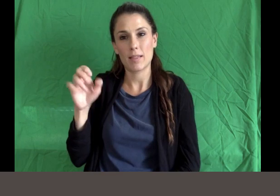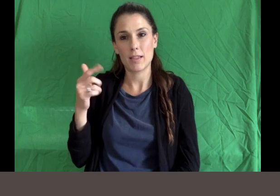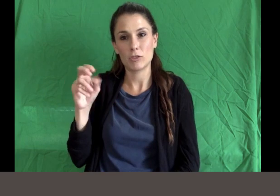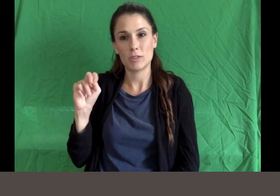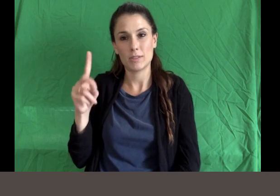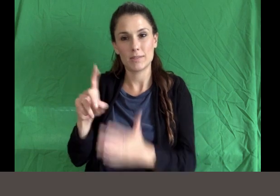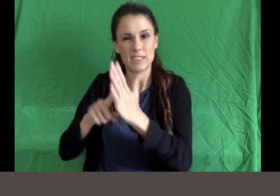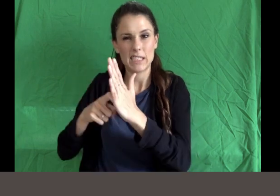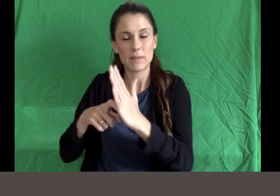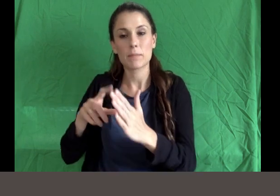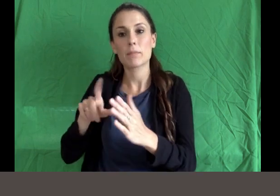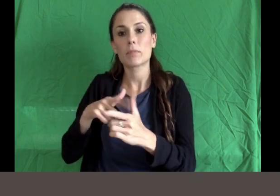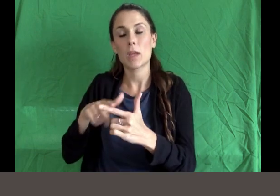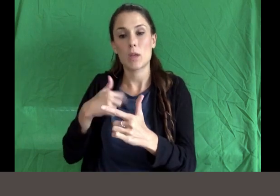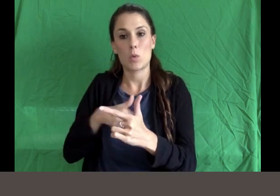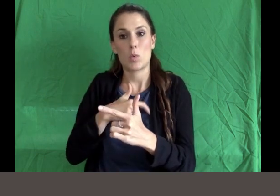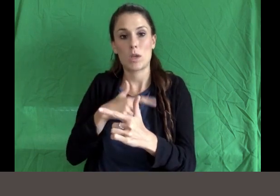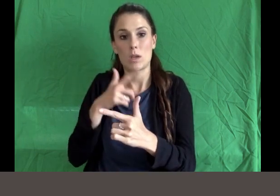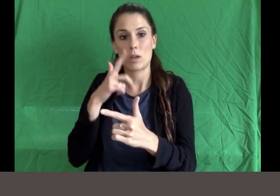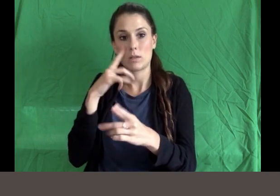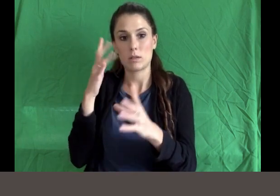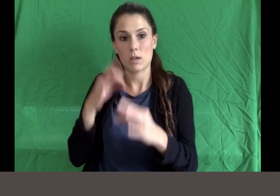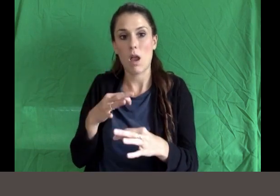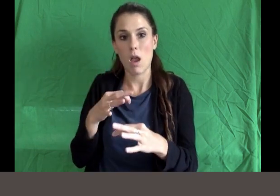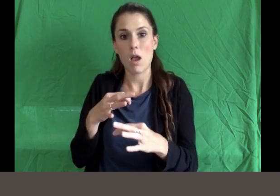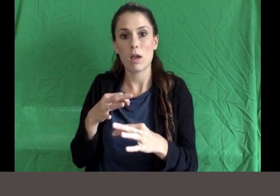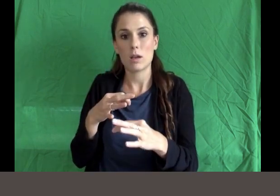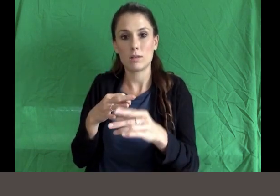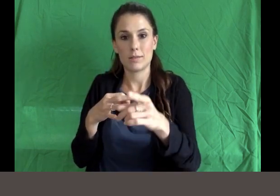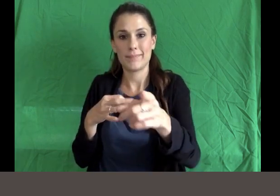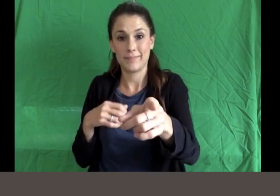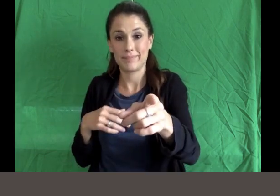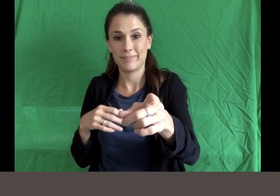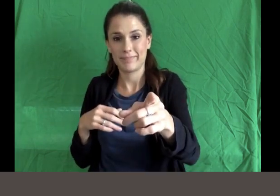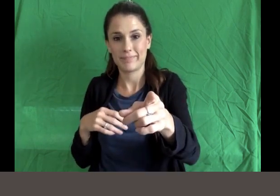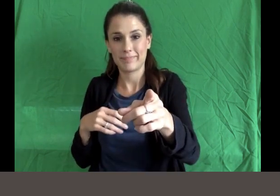legend totally and we can just drop our labels right next to each of the lines that they represent